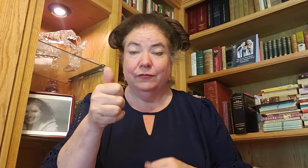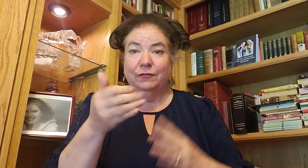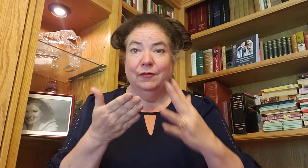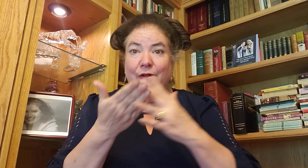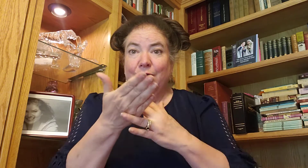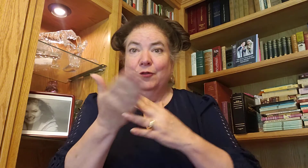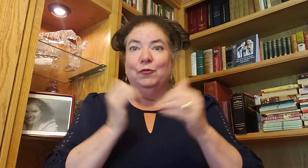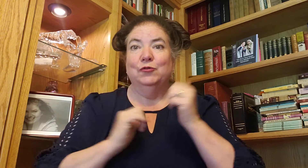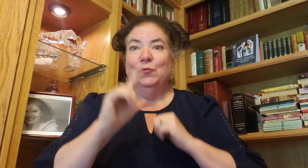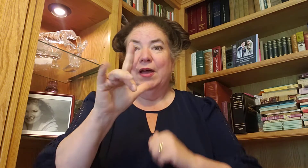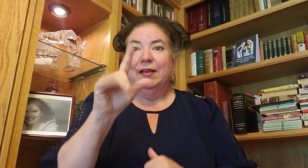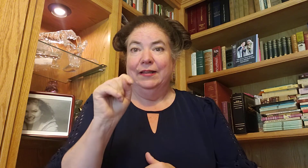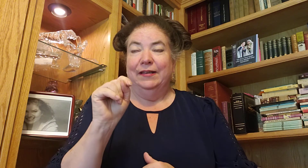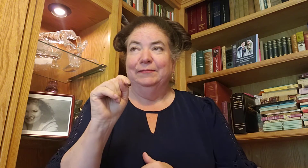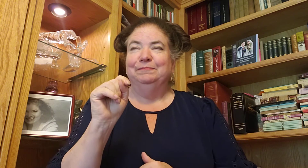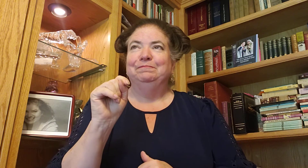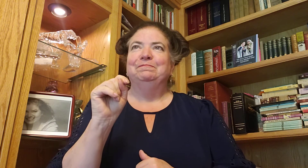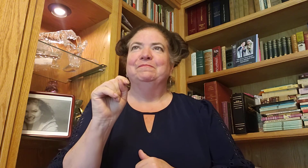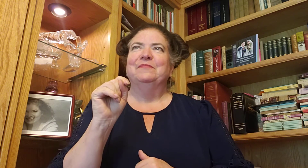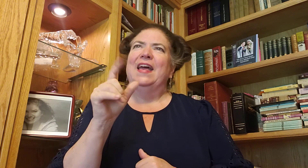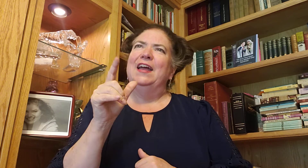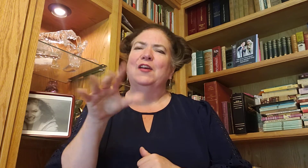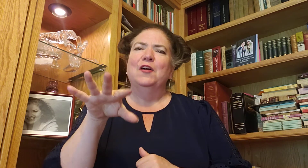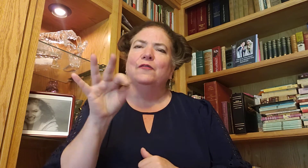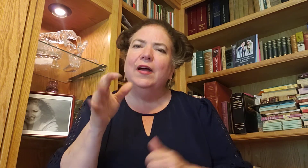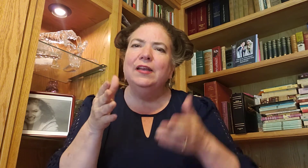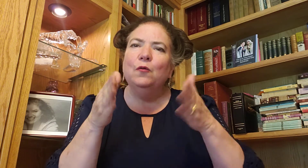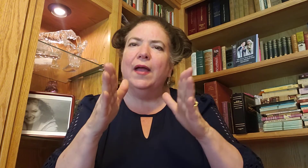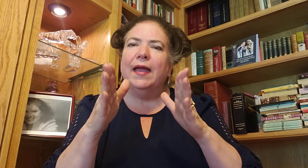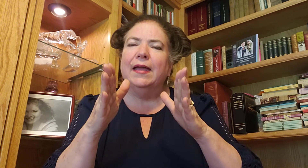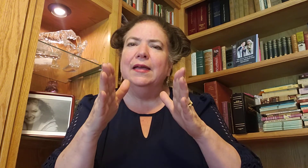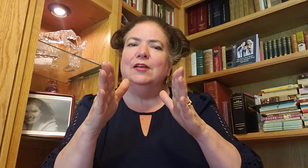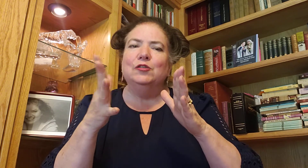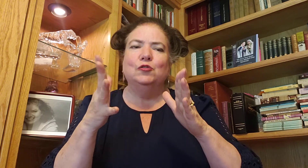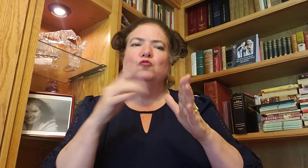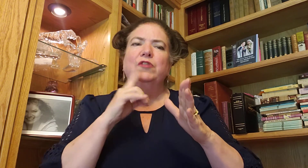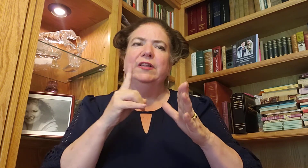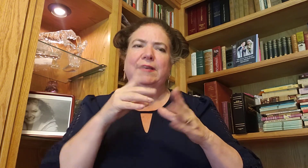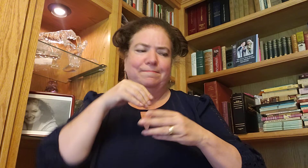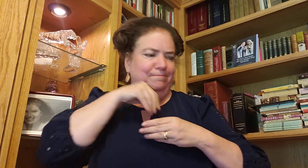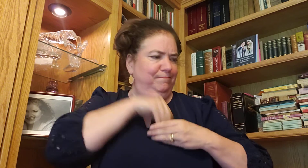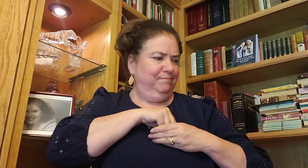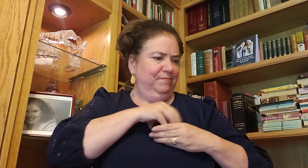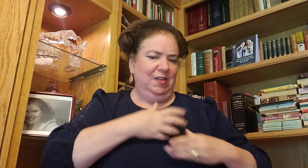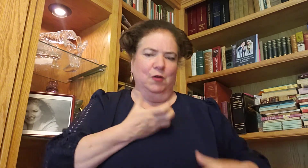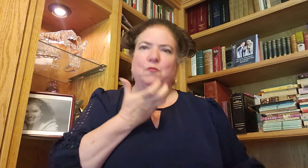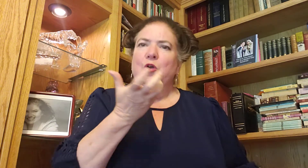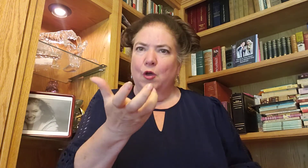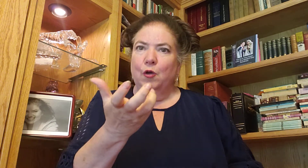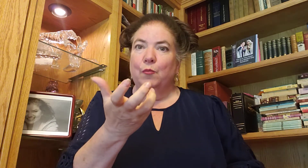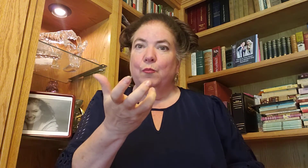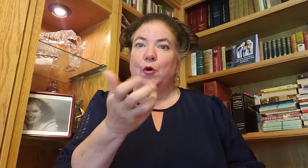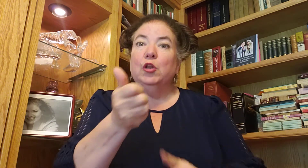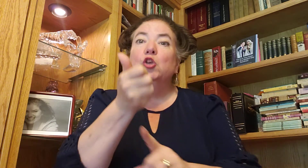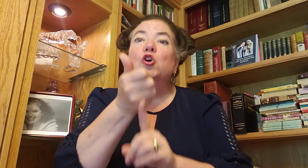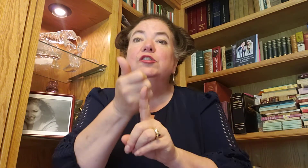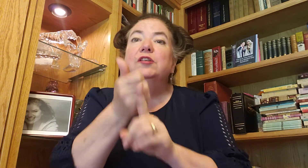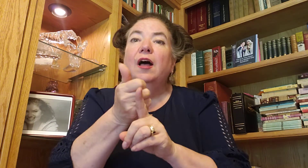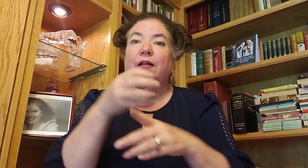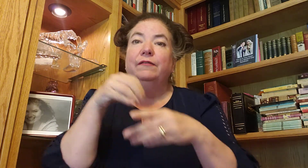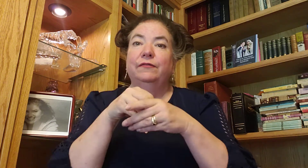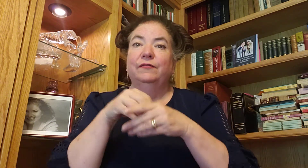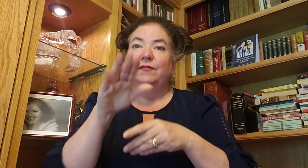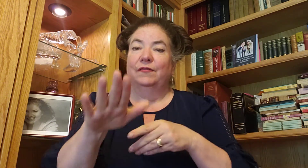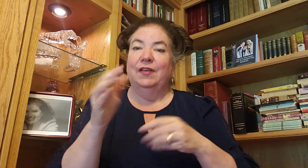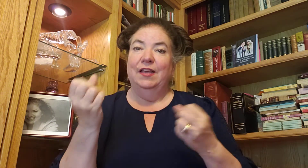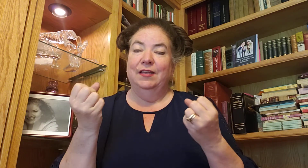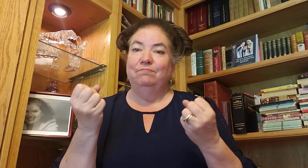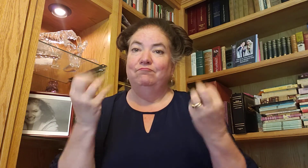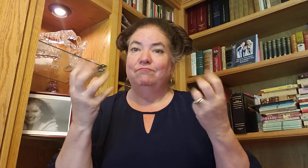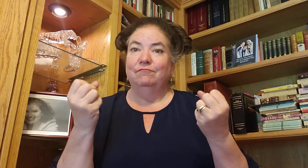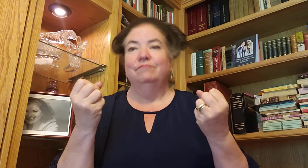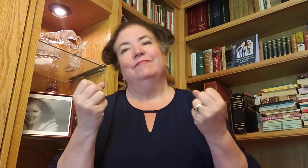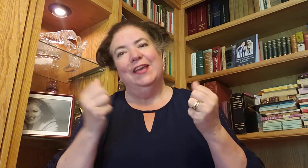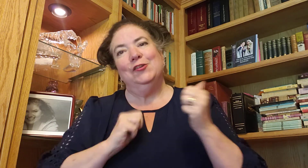through Dramatic Lit" and finding a way to really, you know, put yourself into